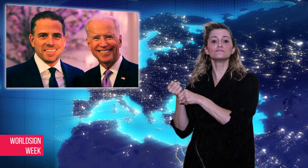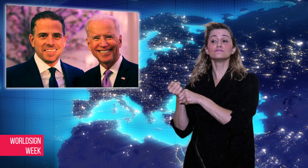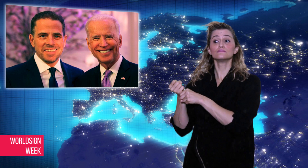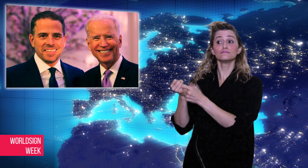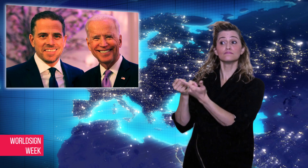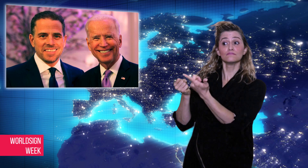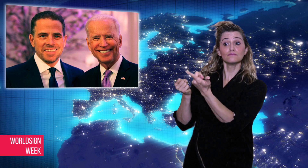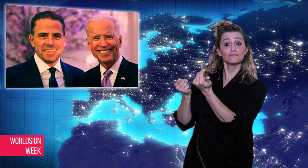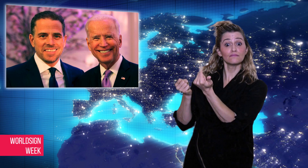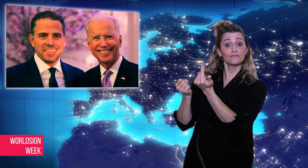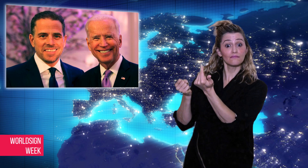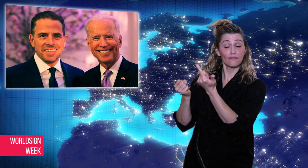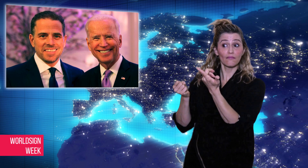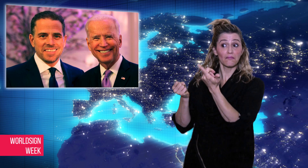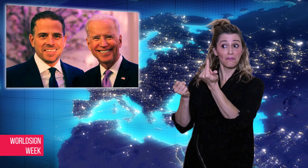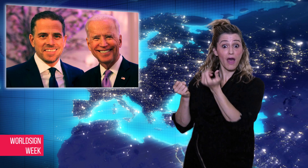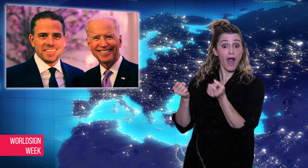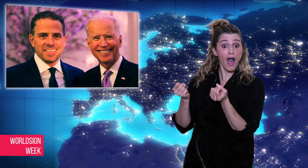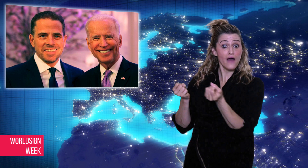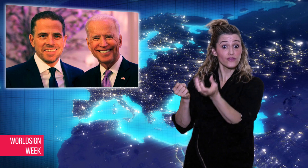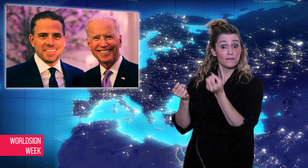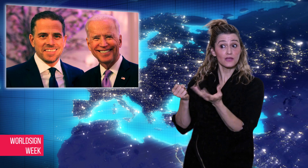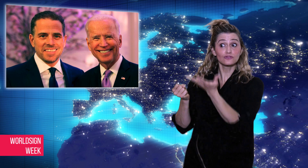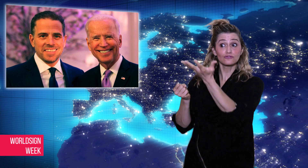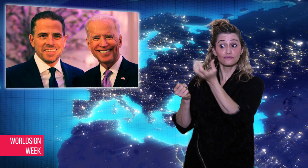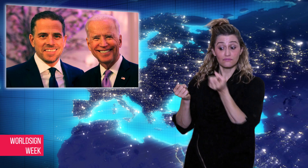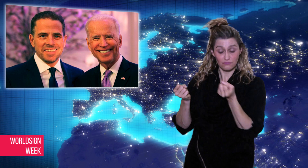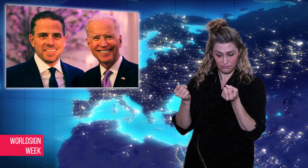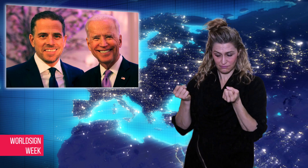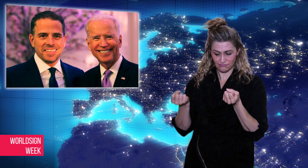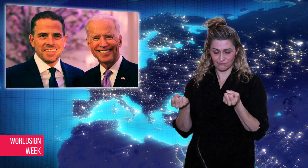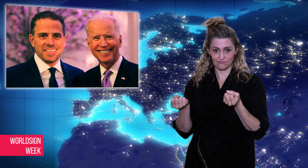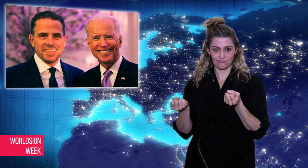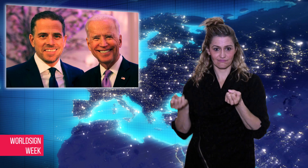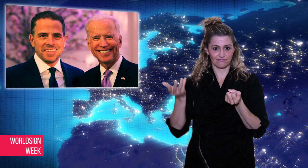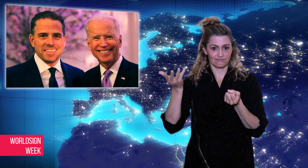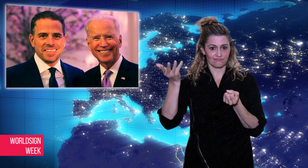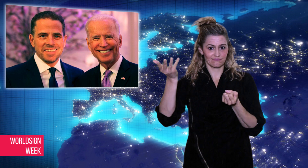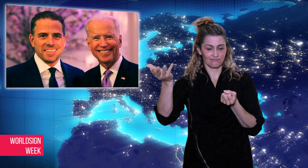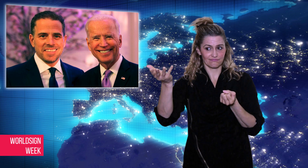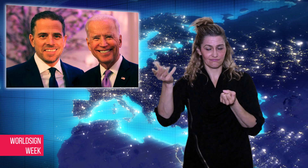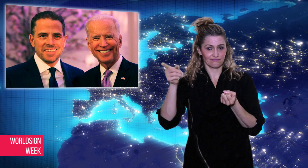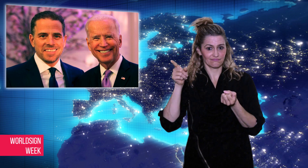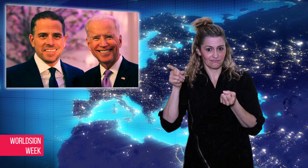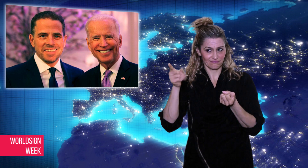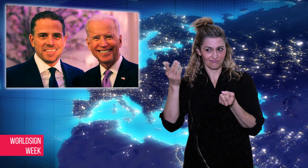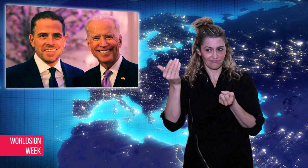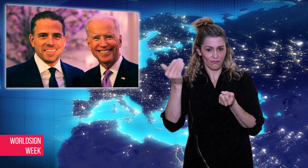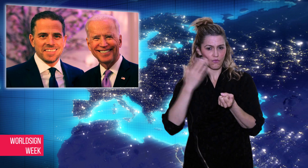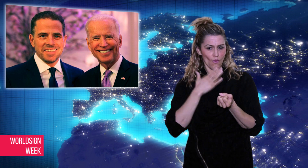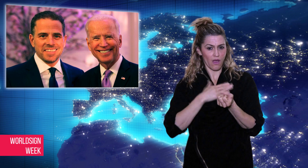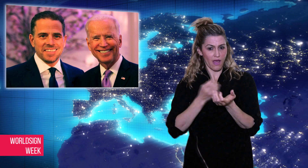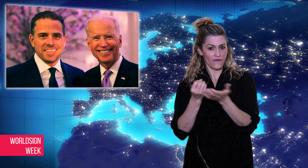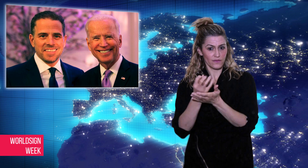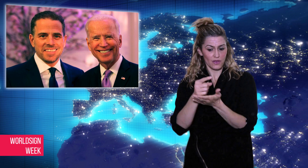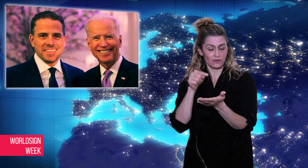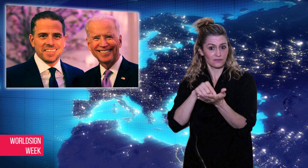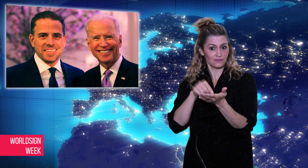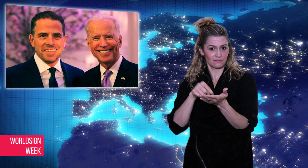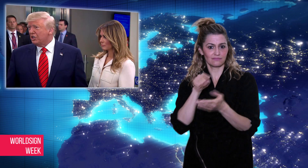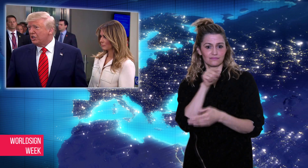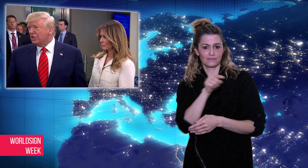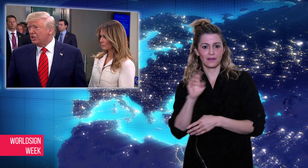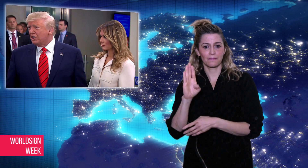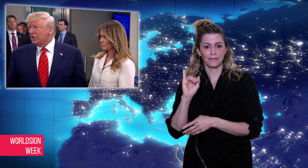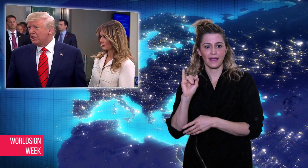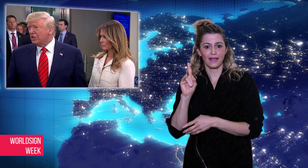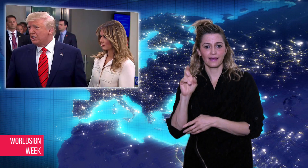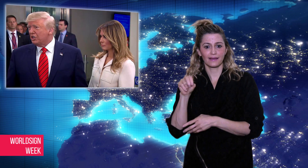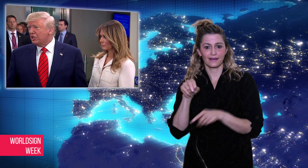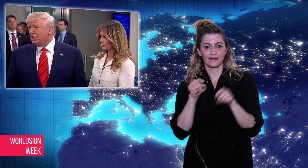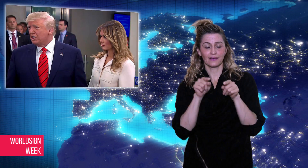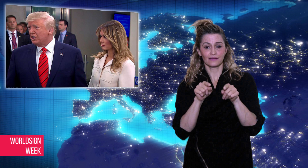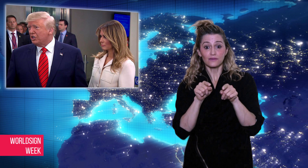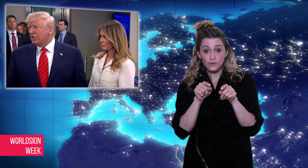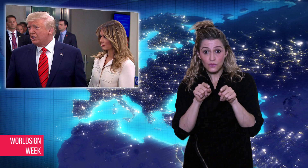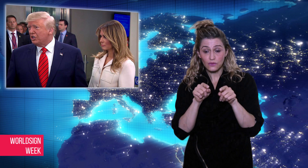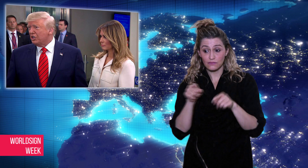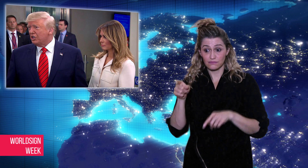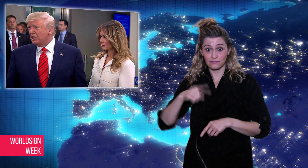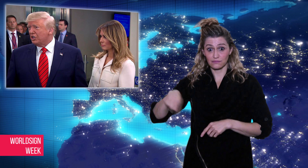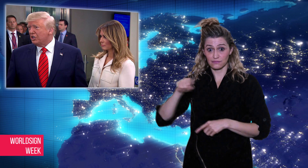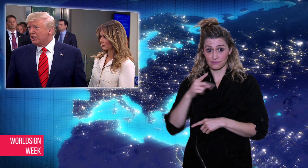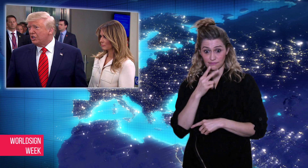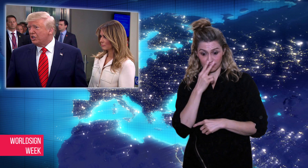the money as leverage for information on the Bidens,